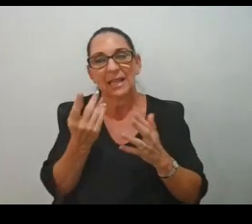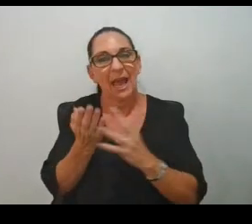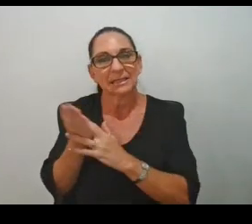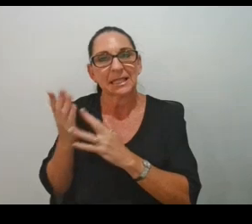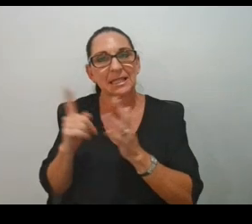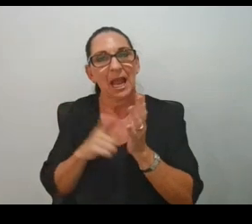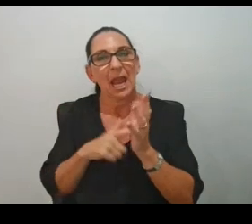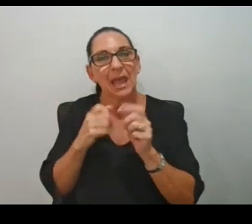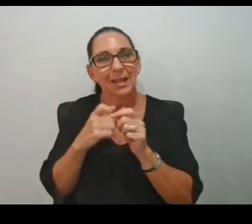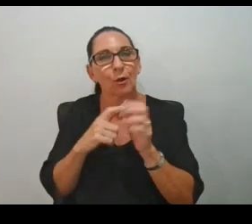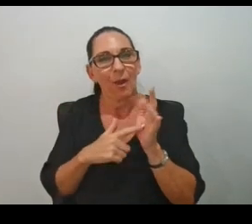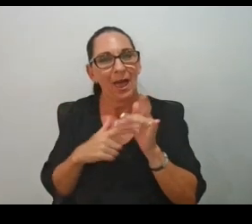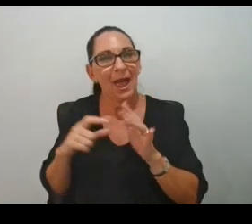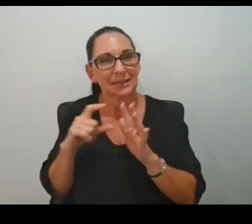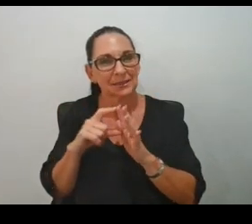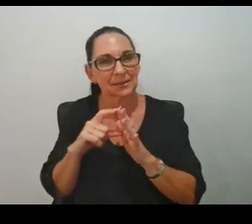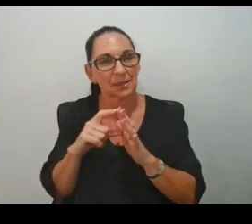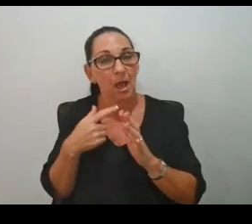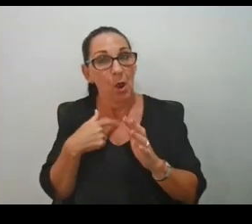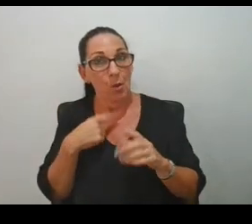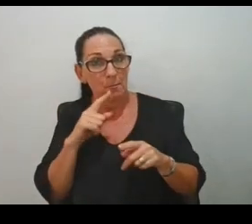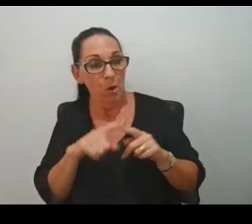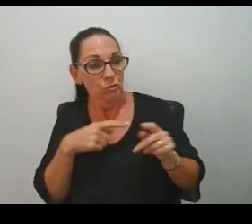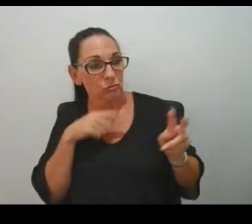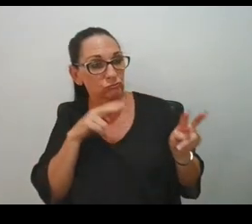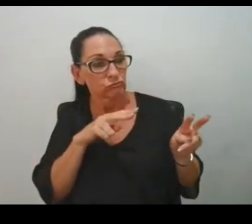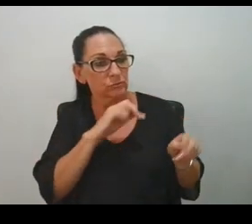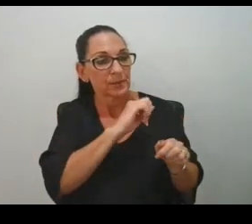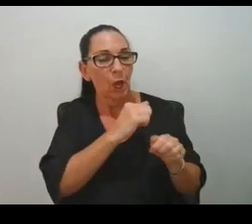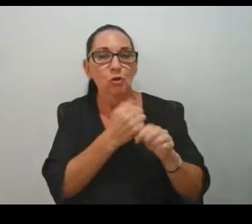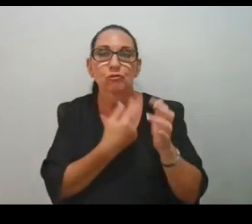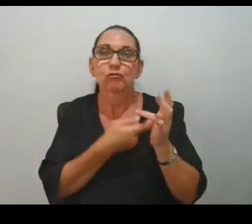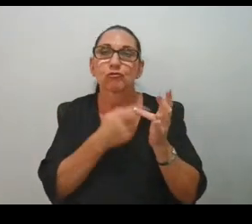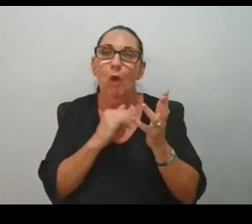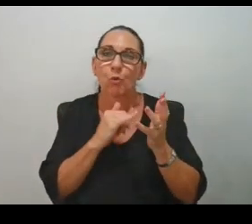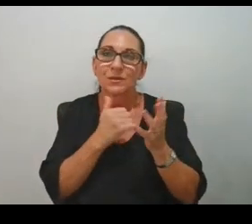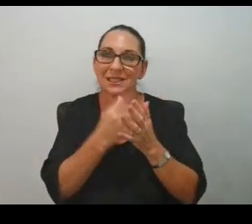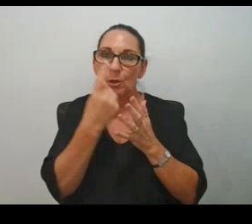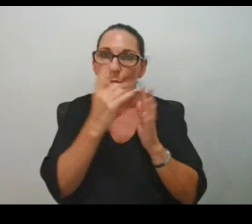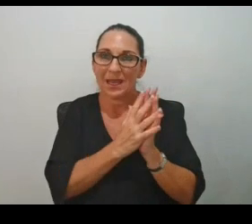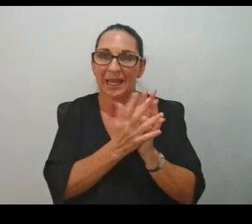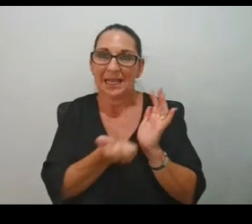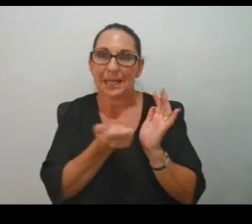the client's gross weekly income so that's where the the pay slips are really important